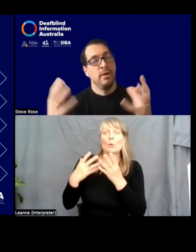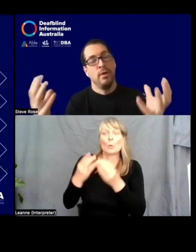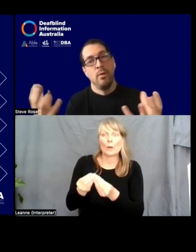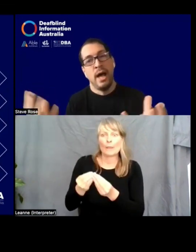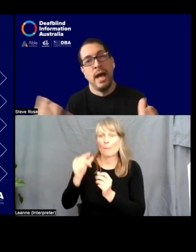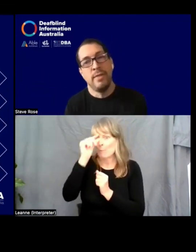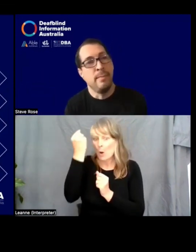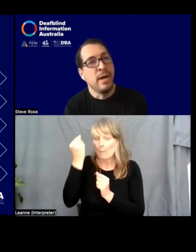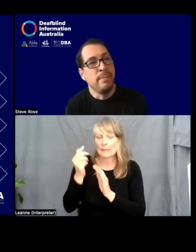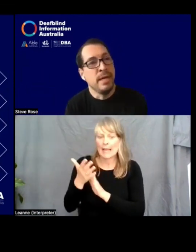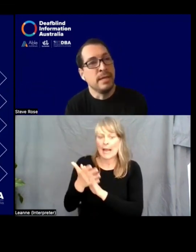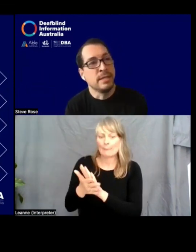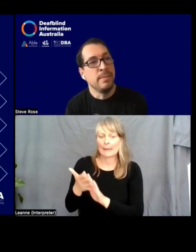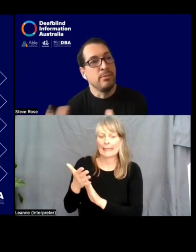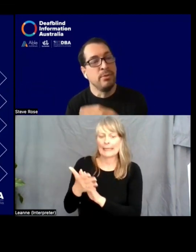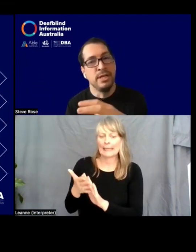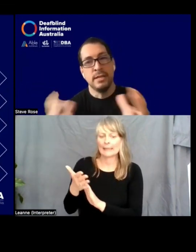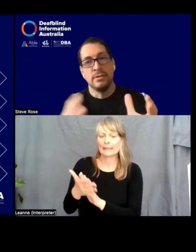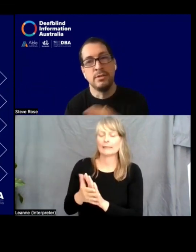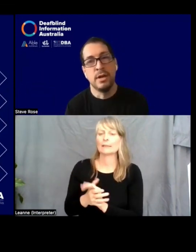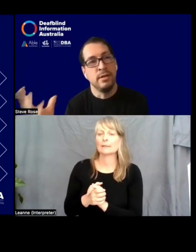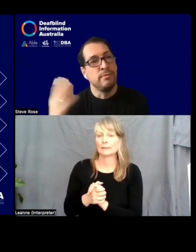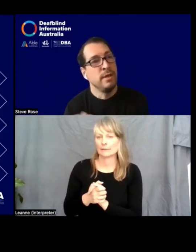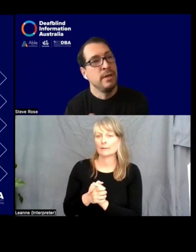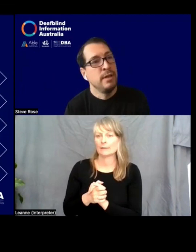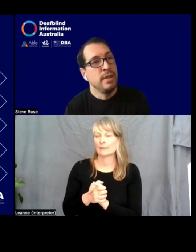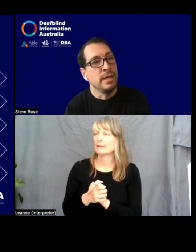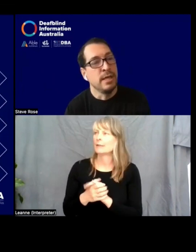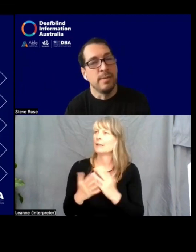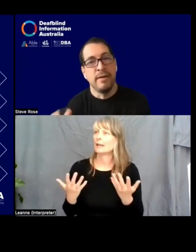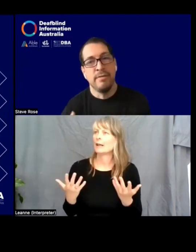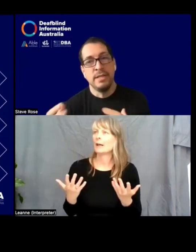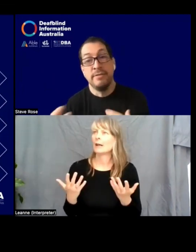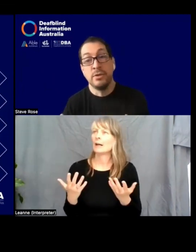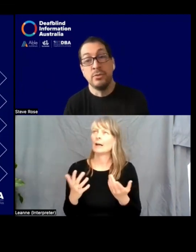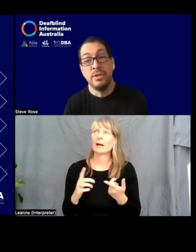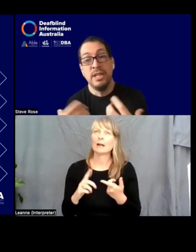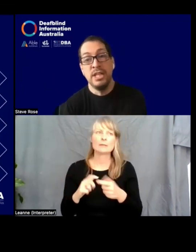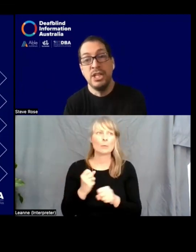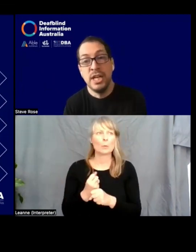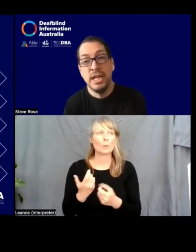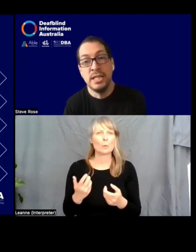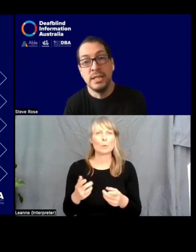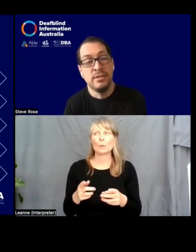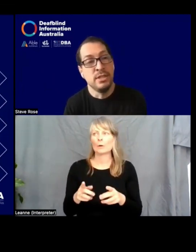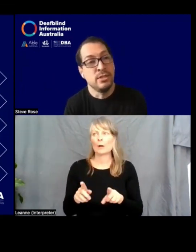how that might be? Some people put it down to thinking about the difficulty in initiating those